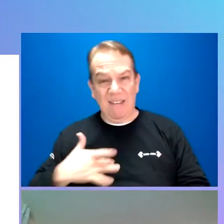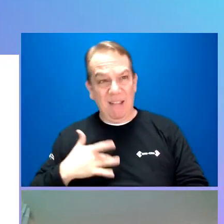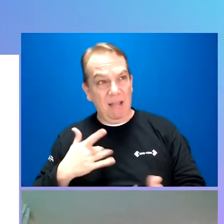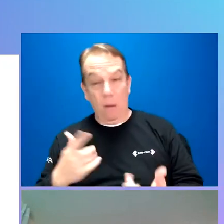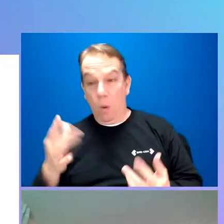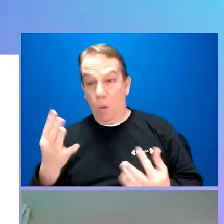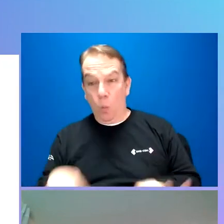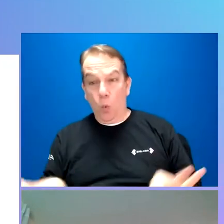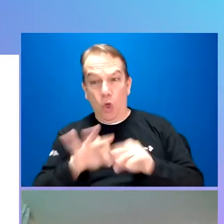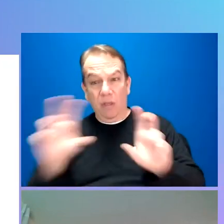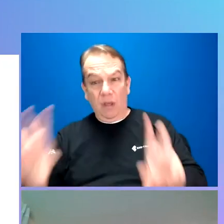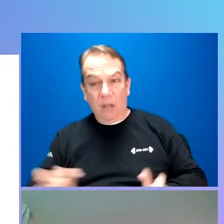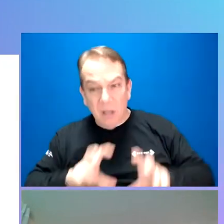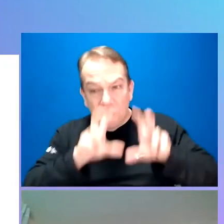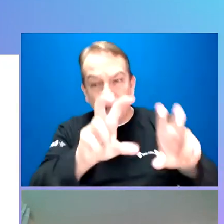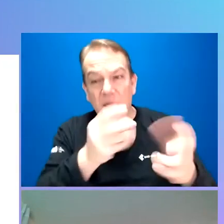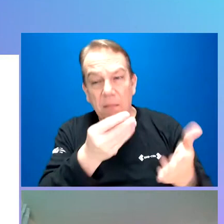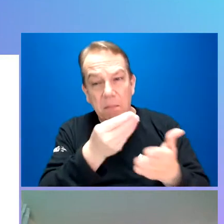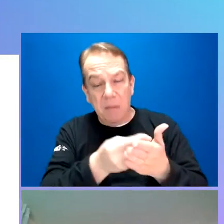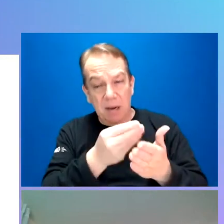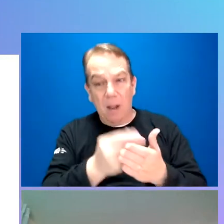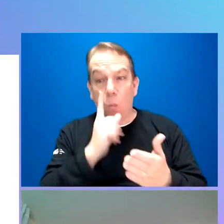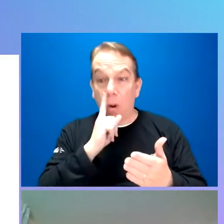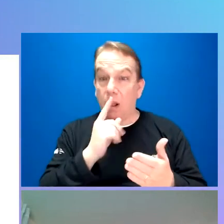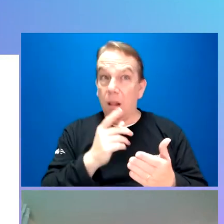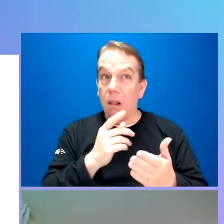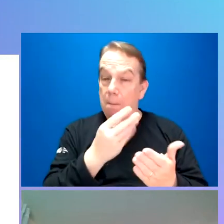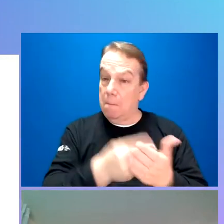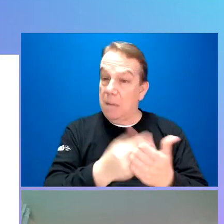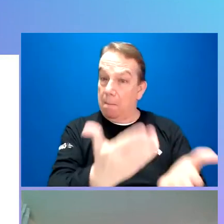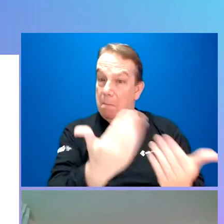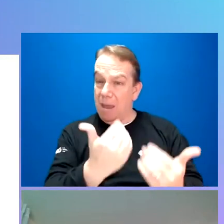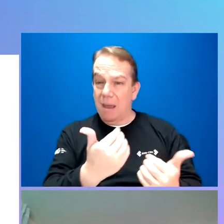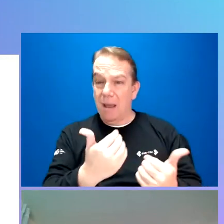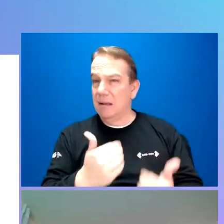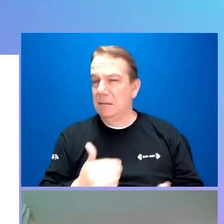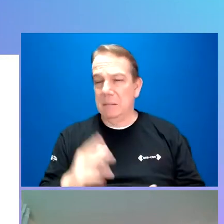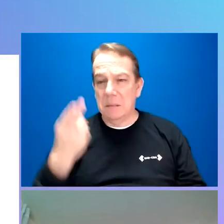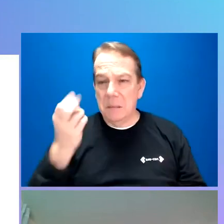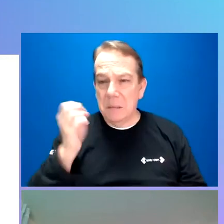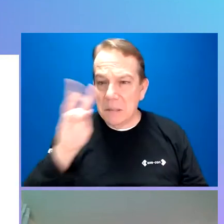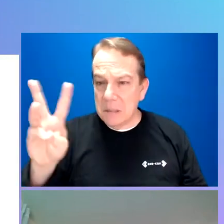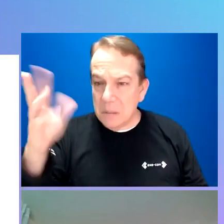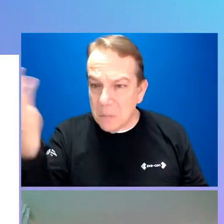dividends to them in their, um,